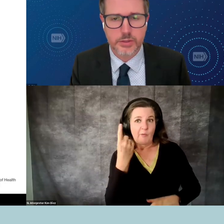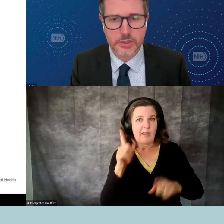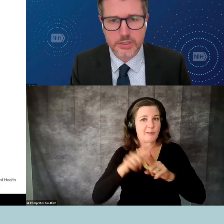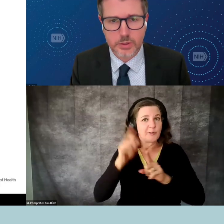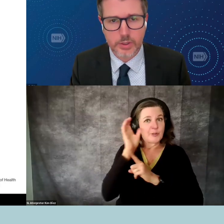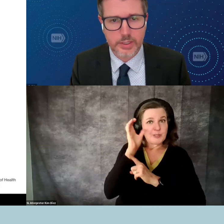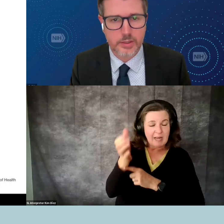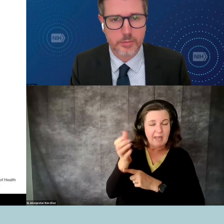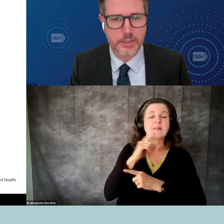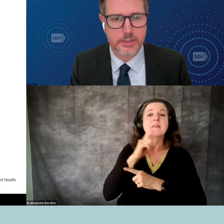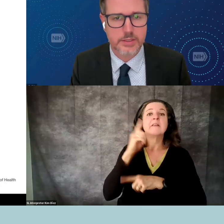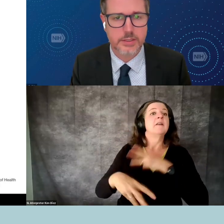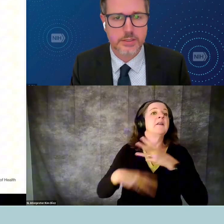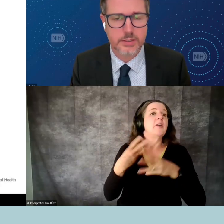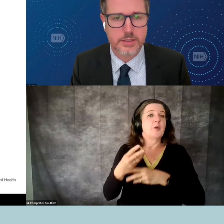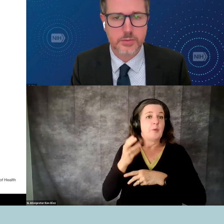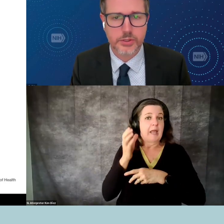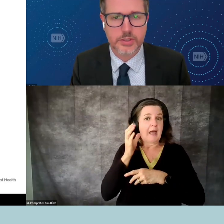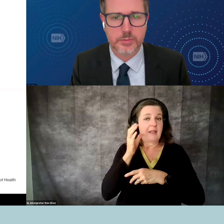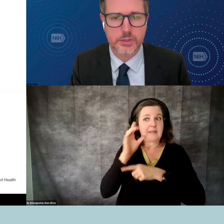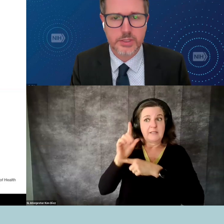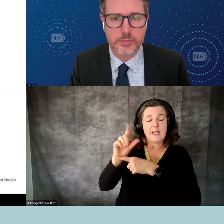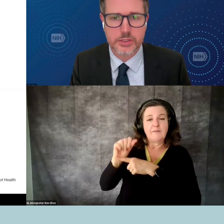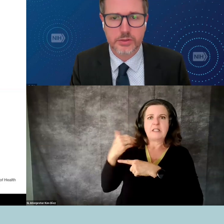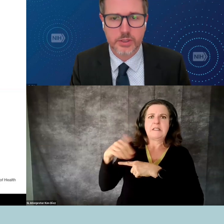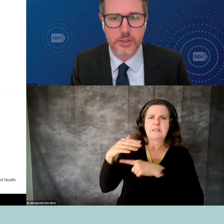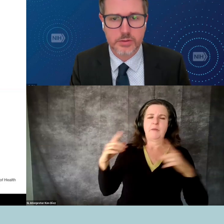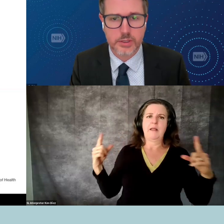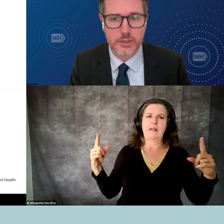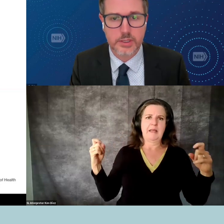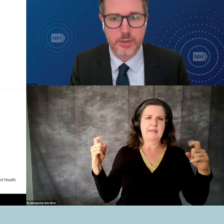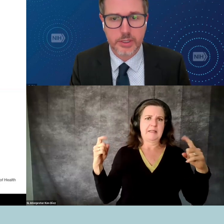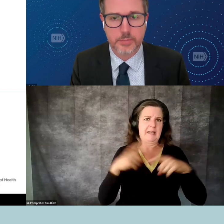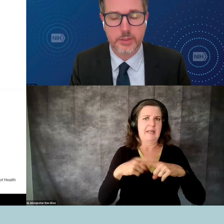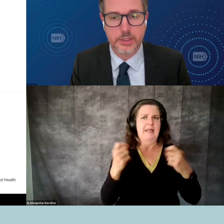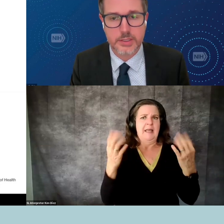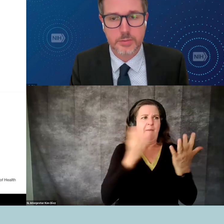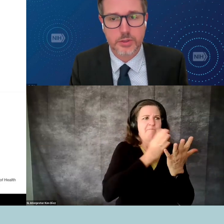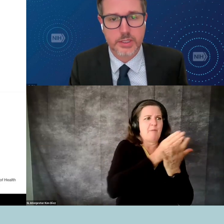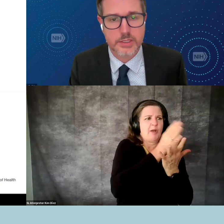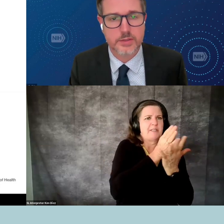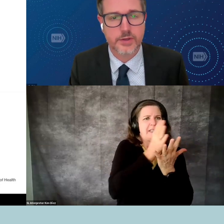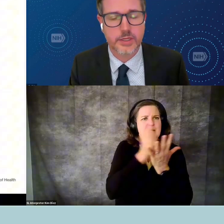of disability is quite complex. Disability is a multi dimensional construct they may be conceptualized and